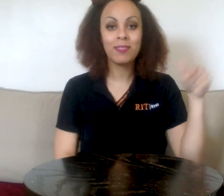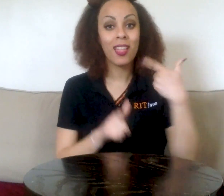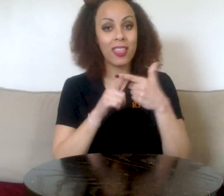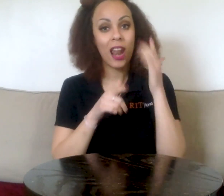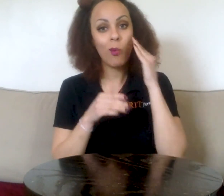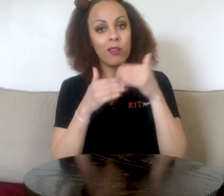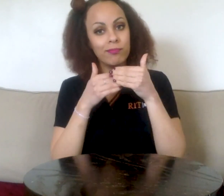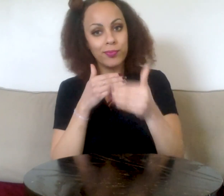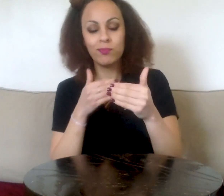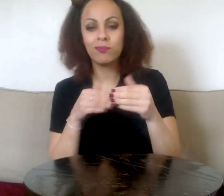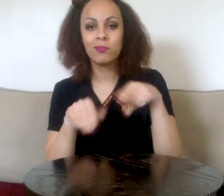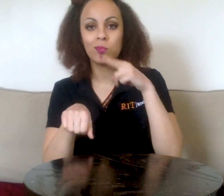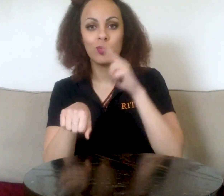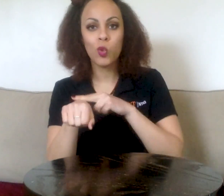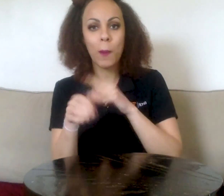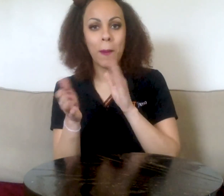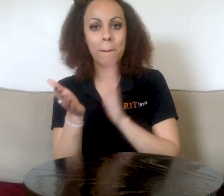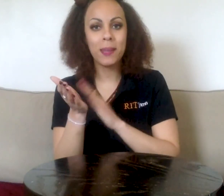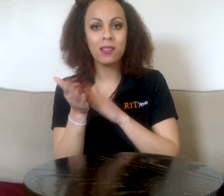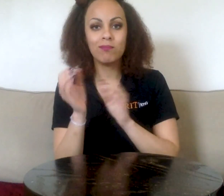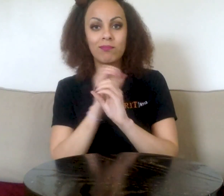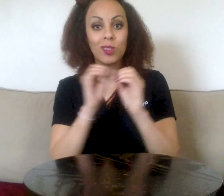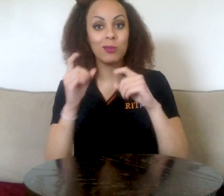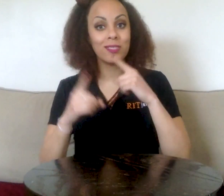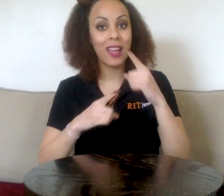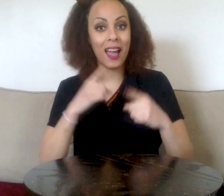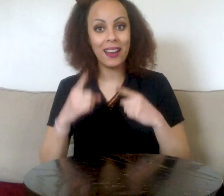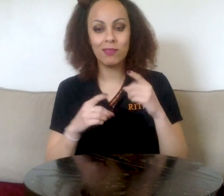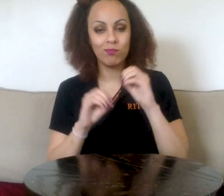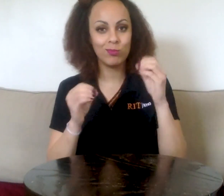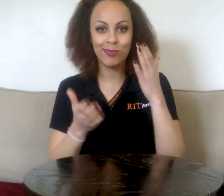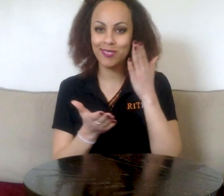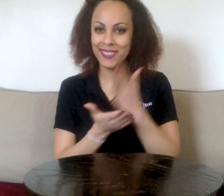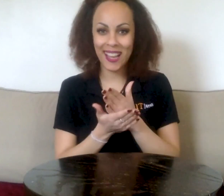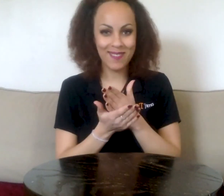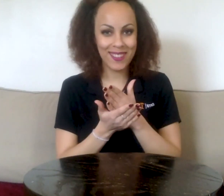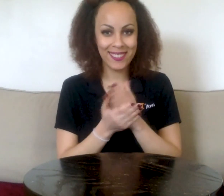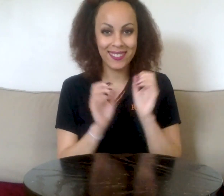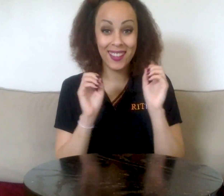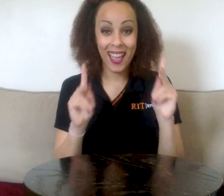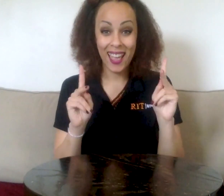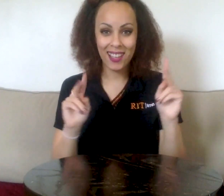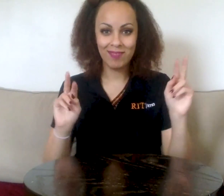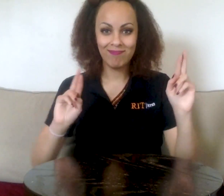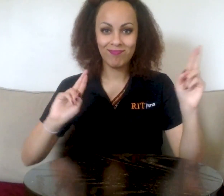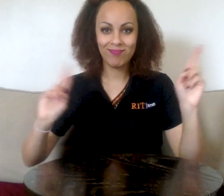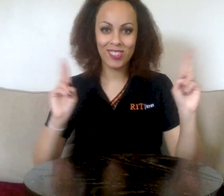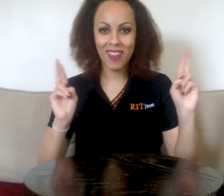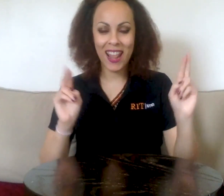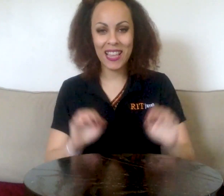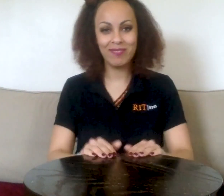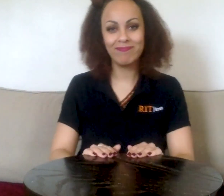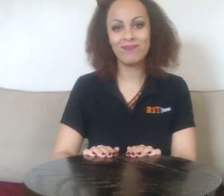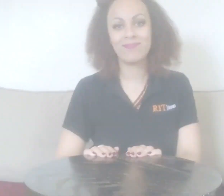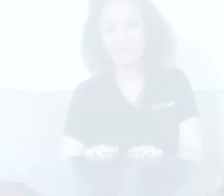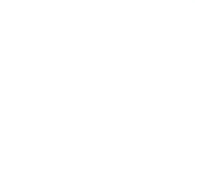Then I will play the regular beat with no signing and no stopping. Ready?